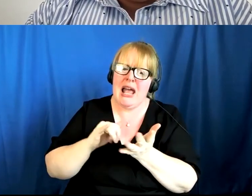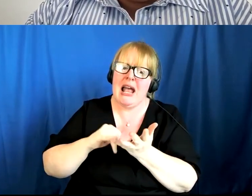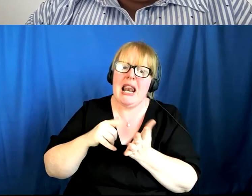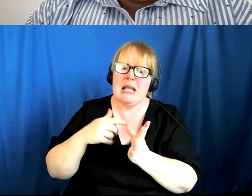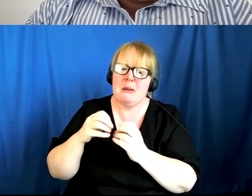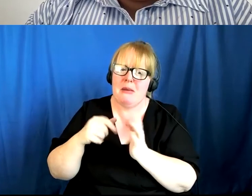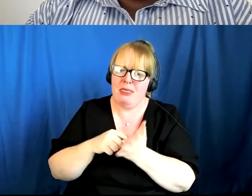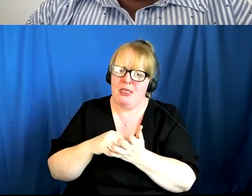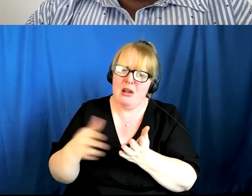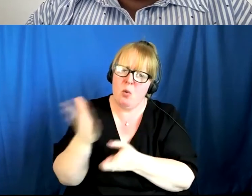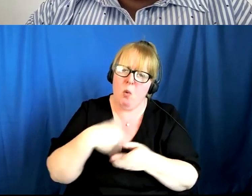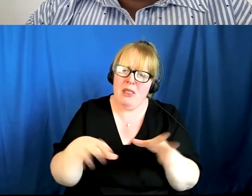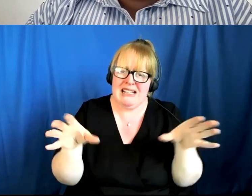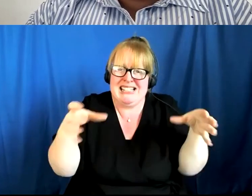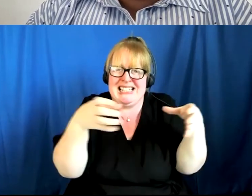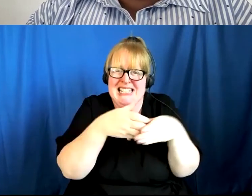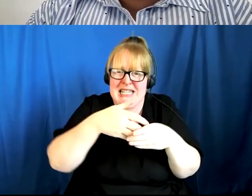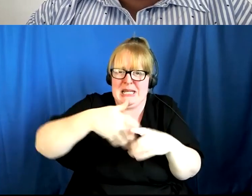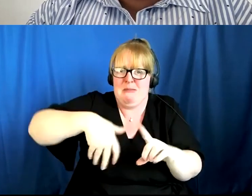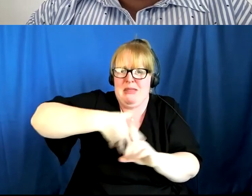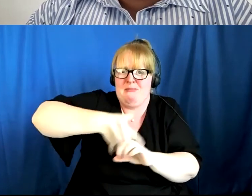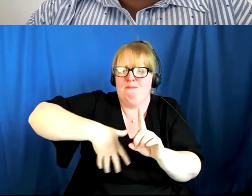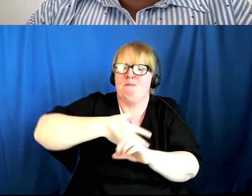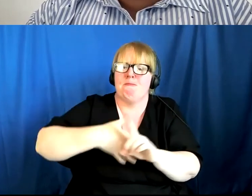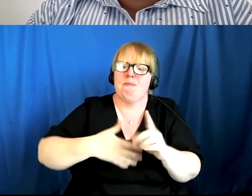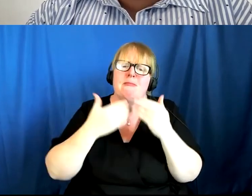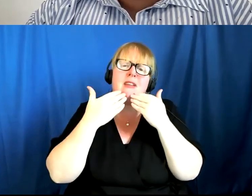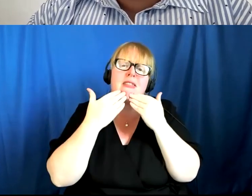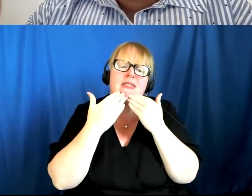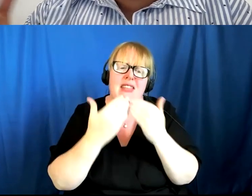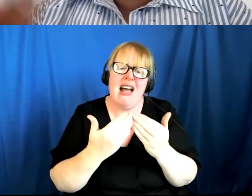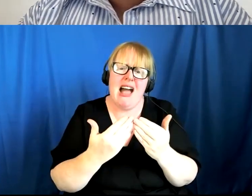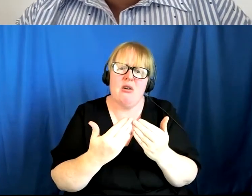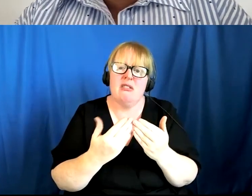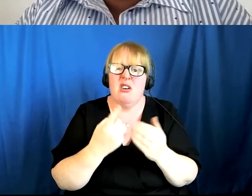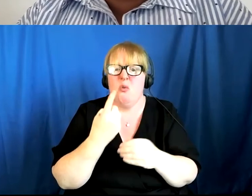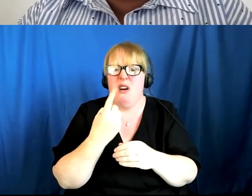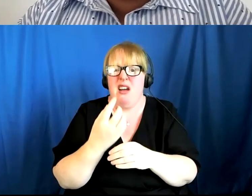to for spending these one, one hour and 15 minutes with us.